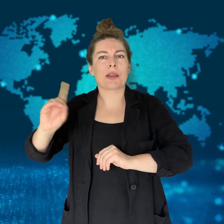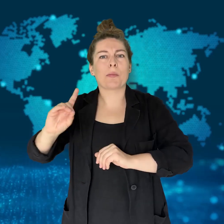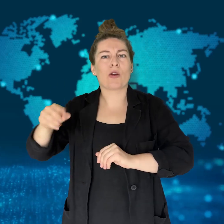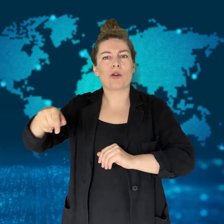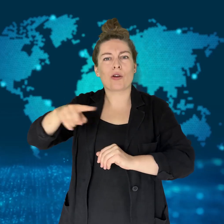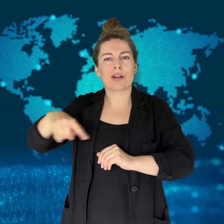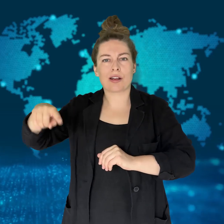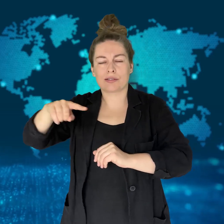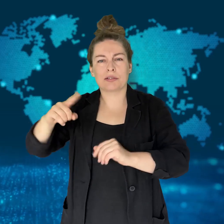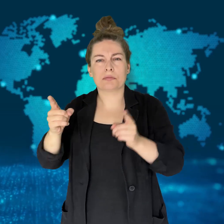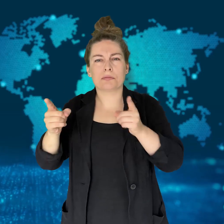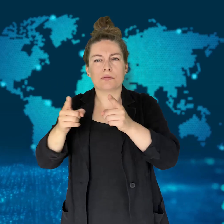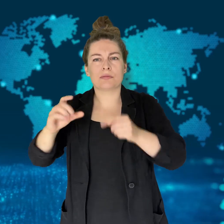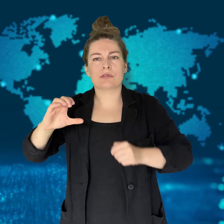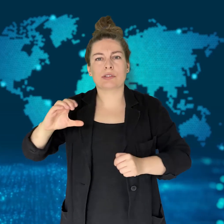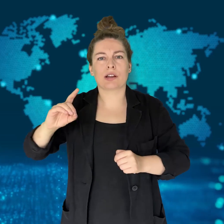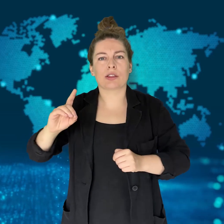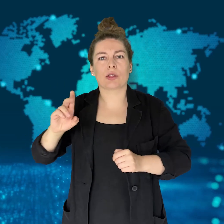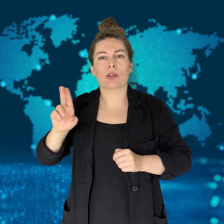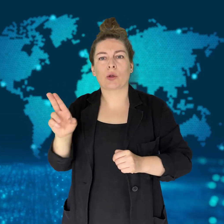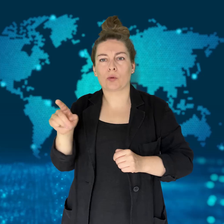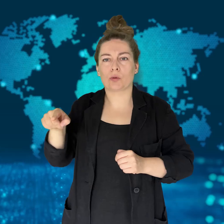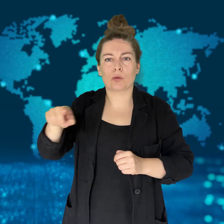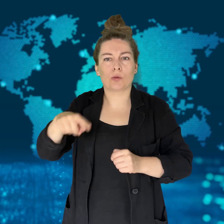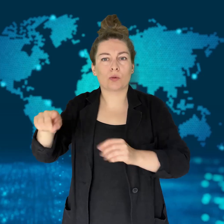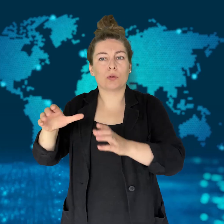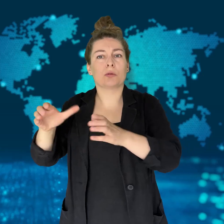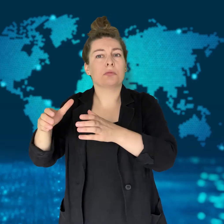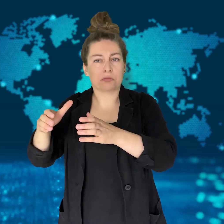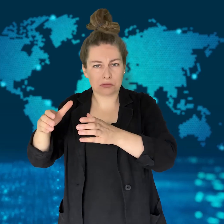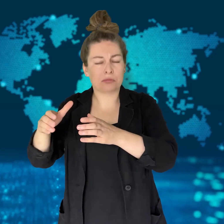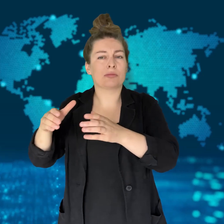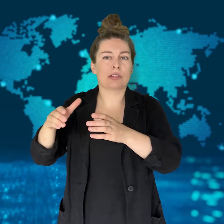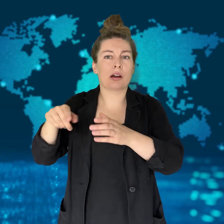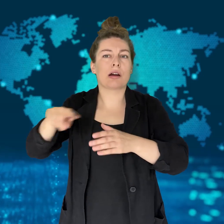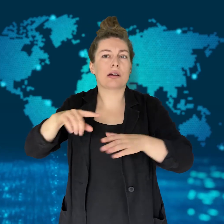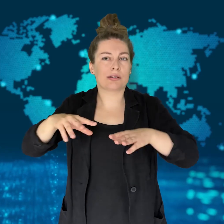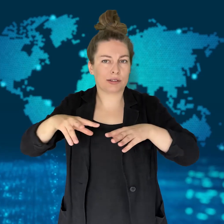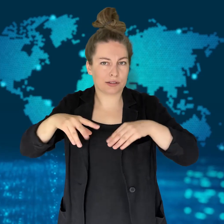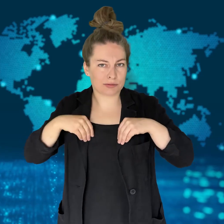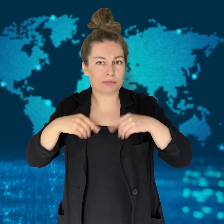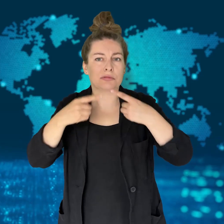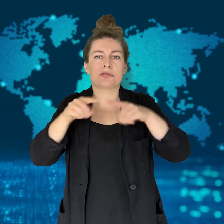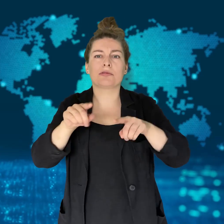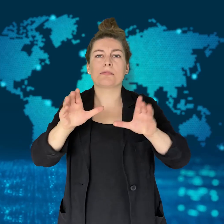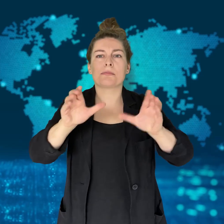As a result of the changes, Germany's path to citizenship will be sped up.